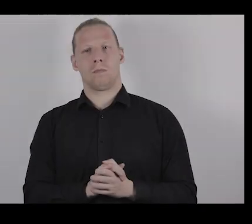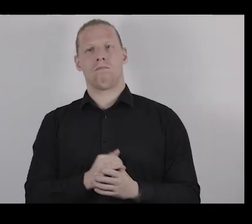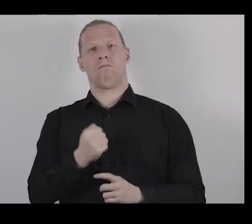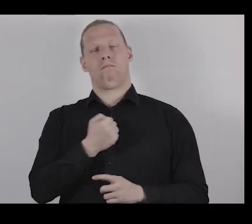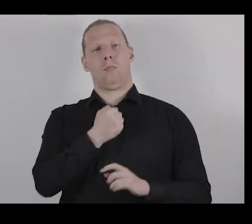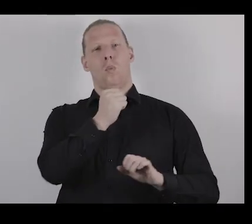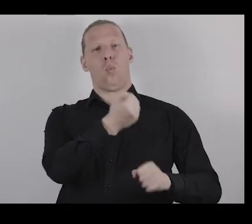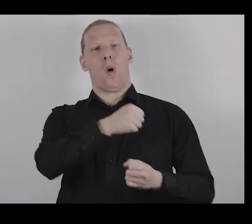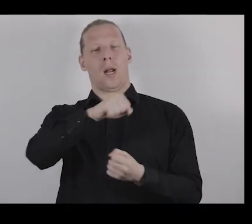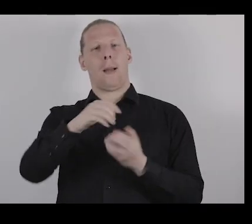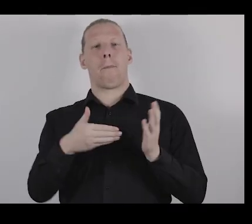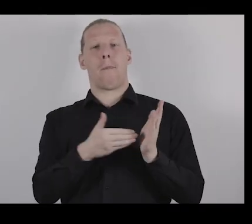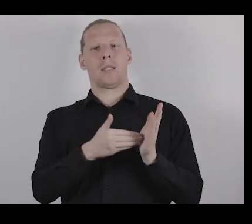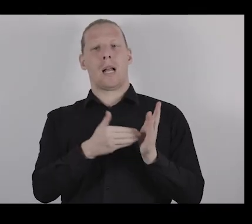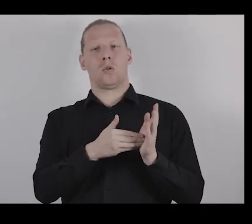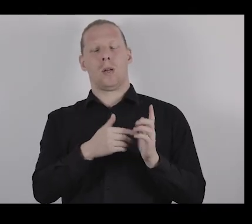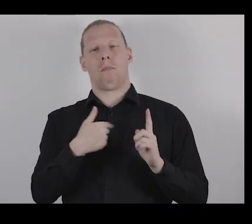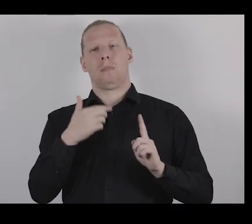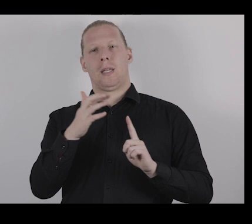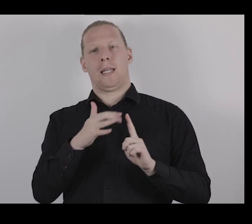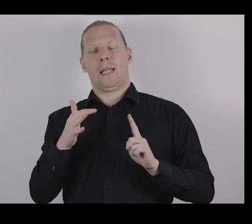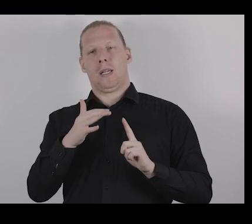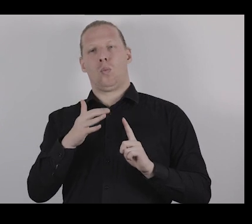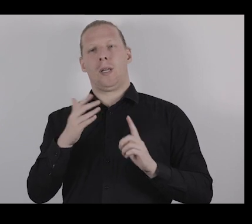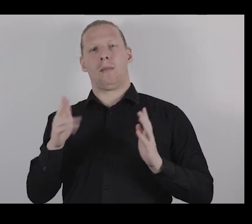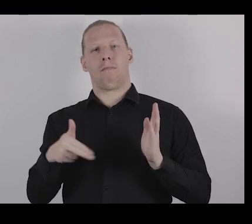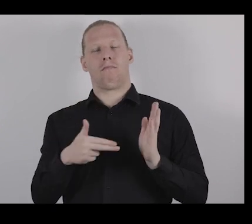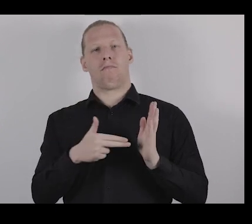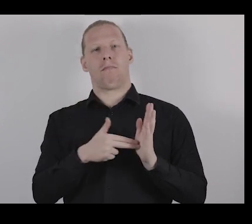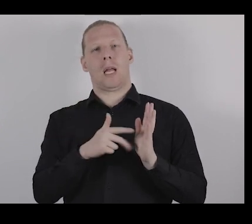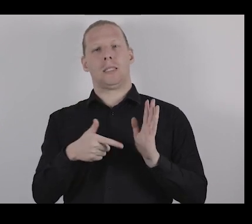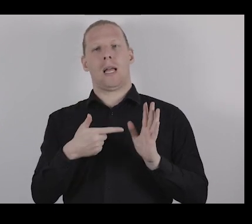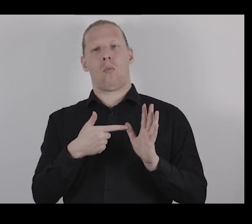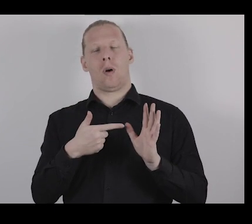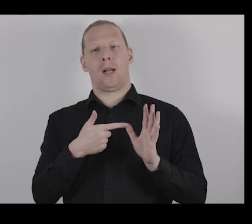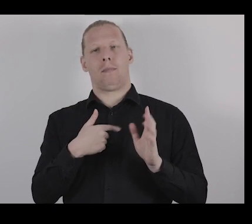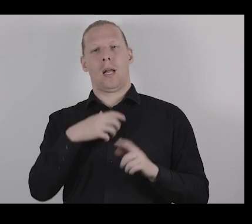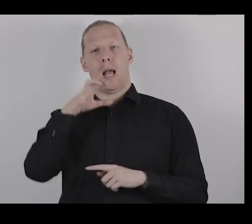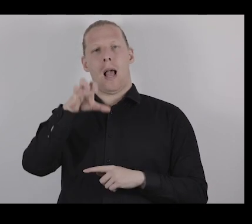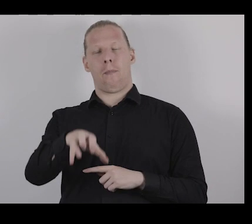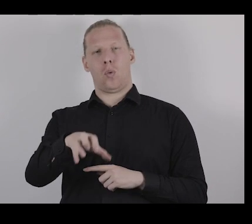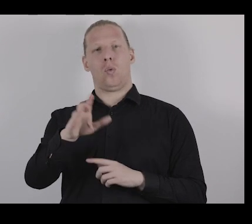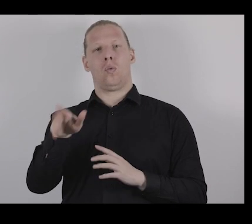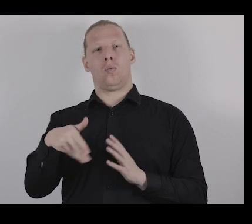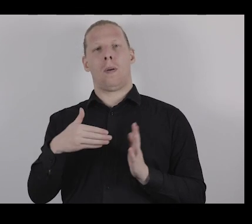Ko Mataatua te waka. Kō Ngāti Awa te iwi. Kō Ngā Maihi te hapu.